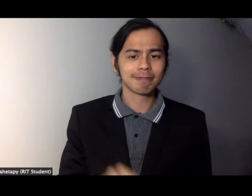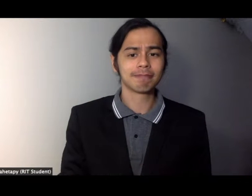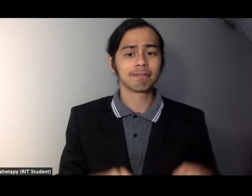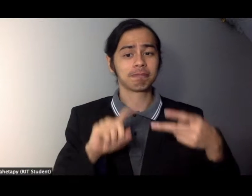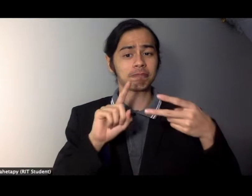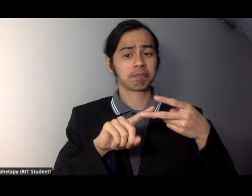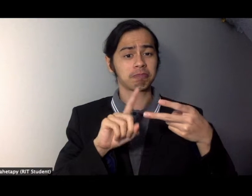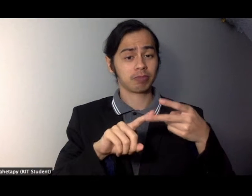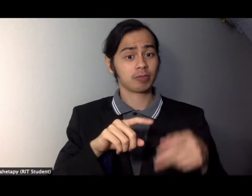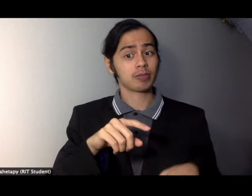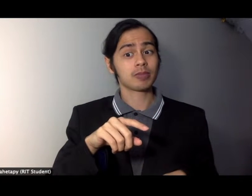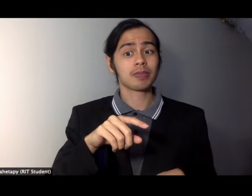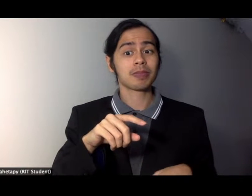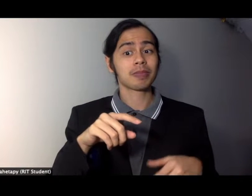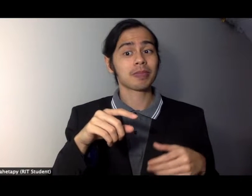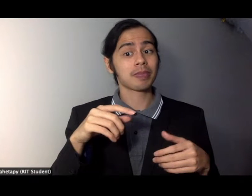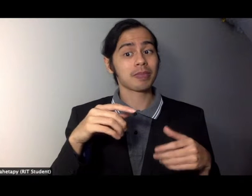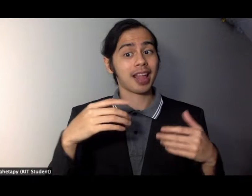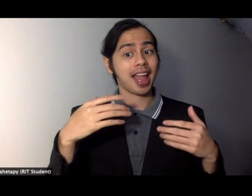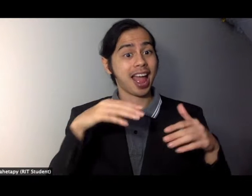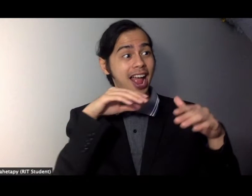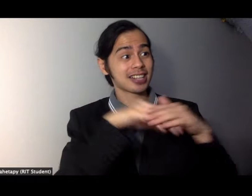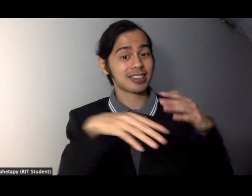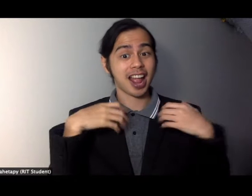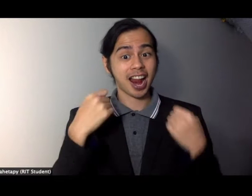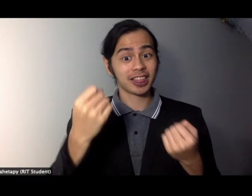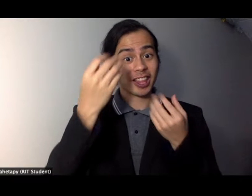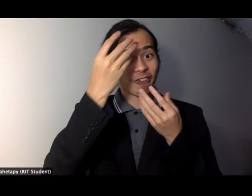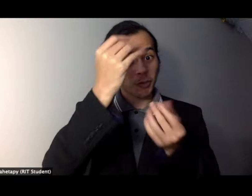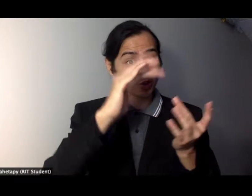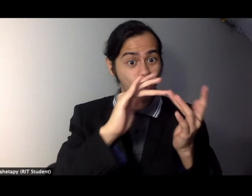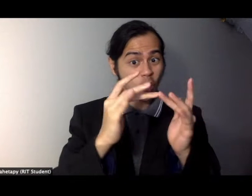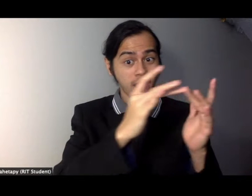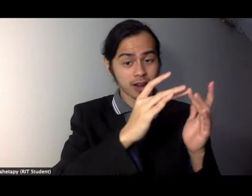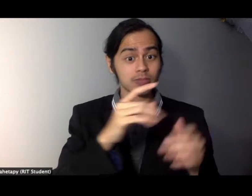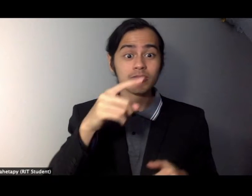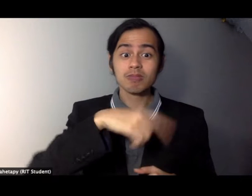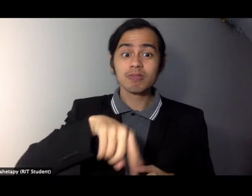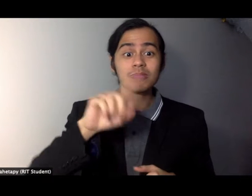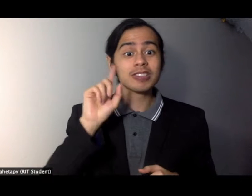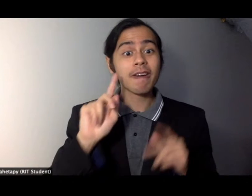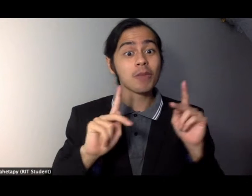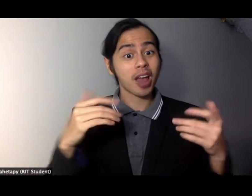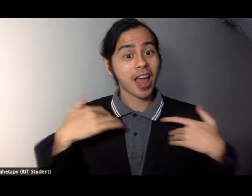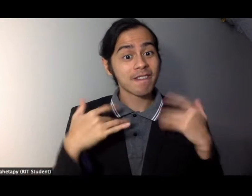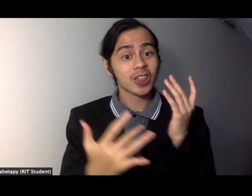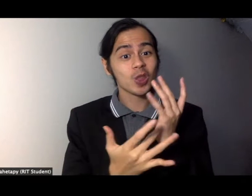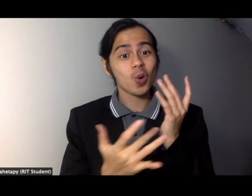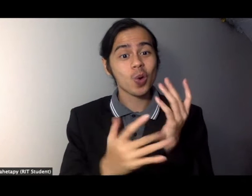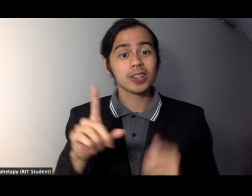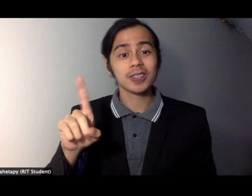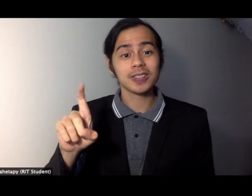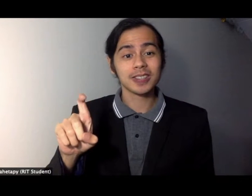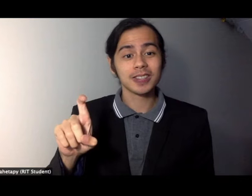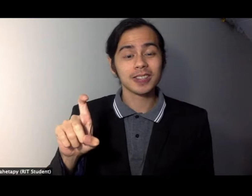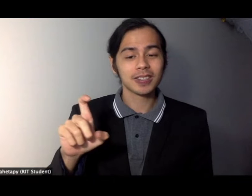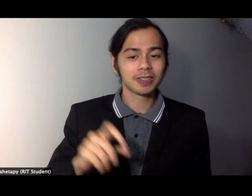Secondly, do deaf people have the technology to access health information online?